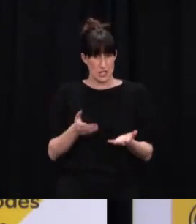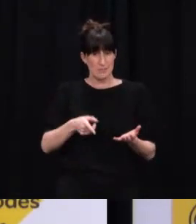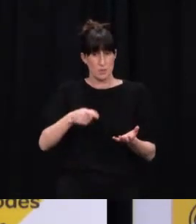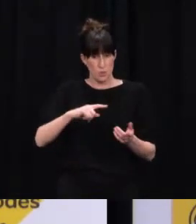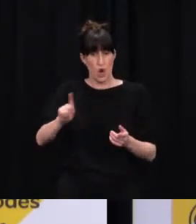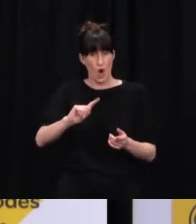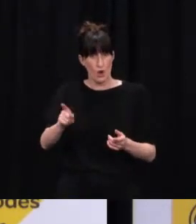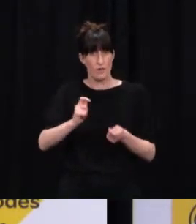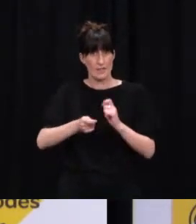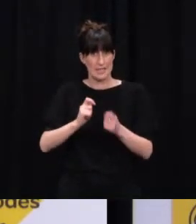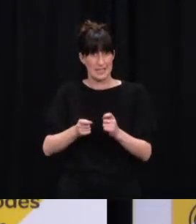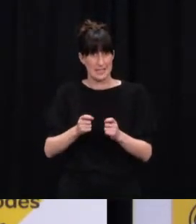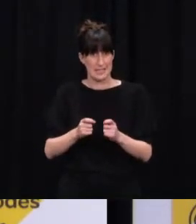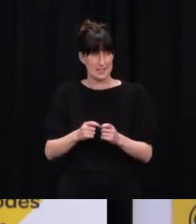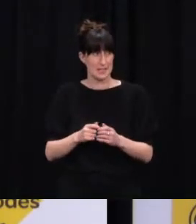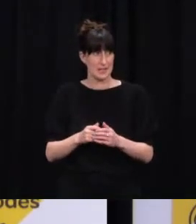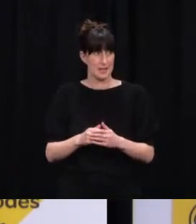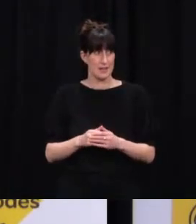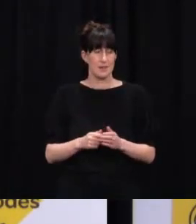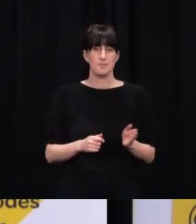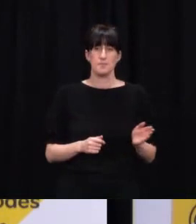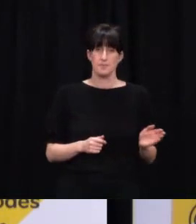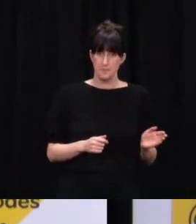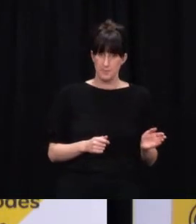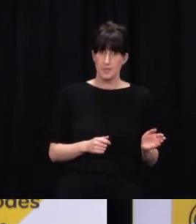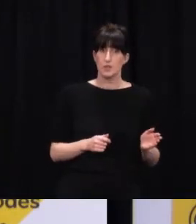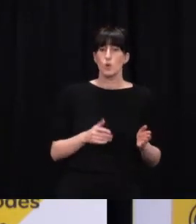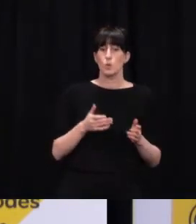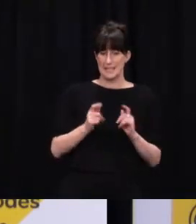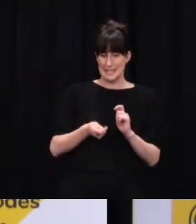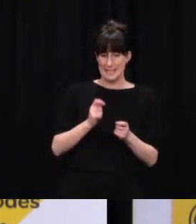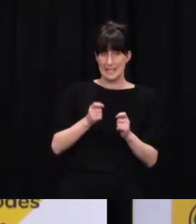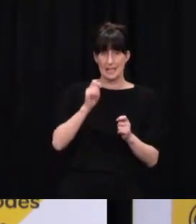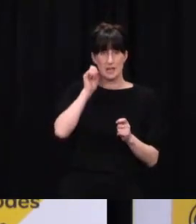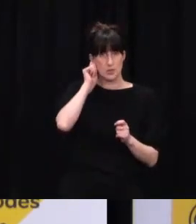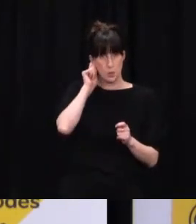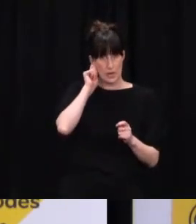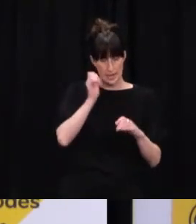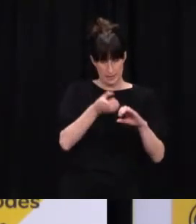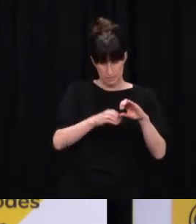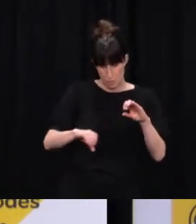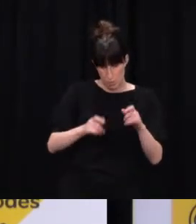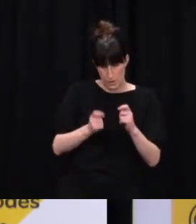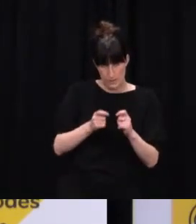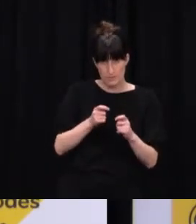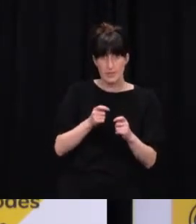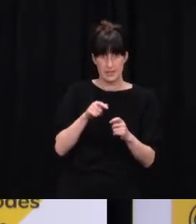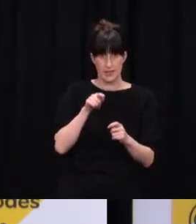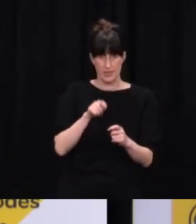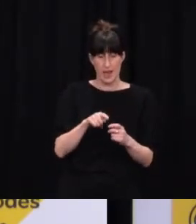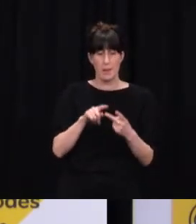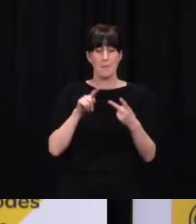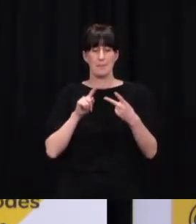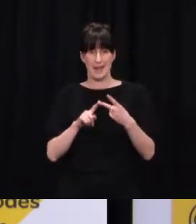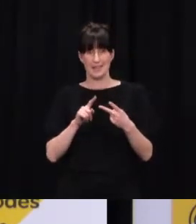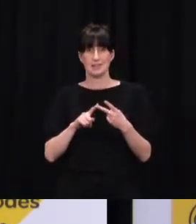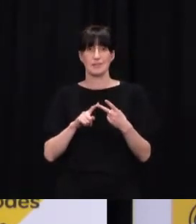get those numbers up so that you can potentially drop them